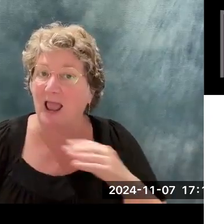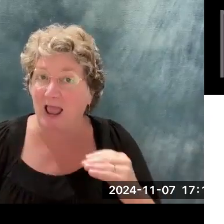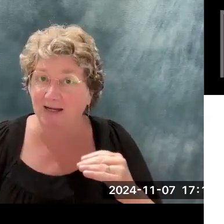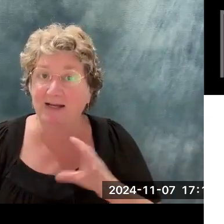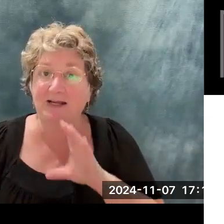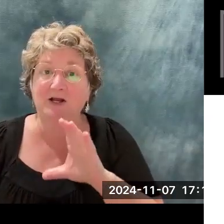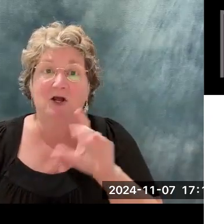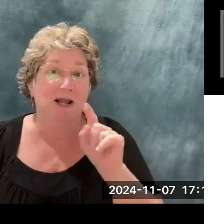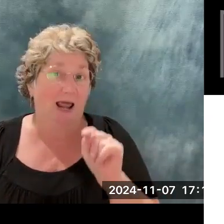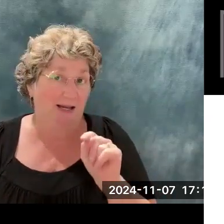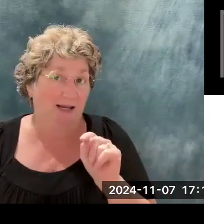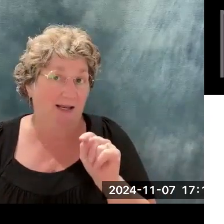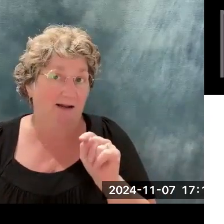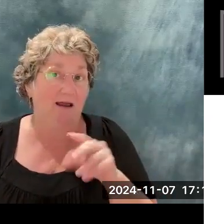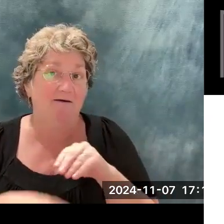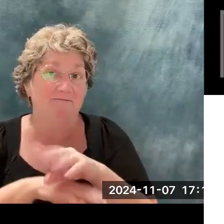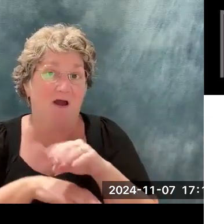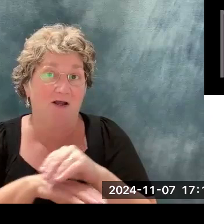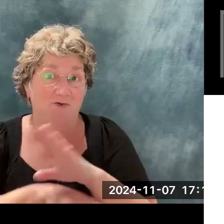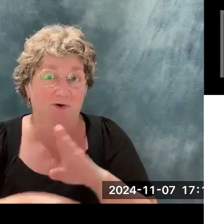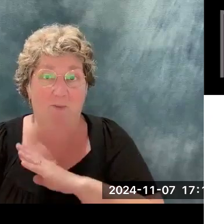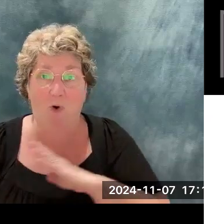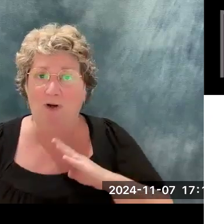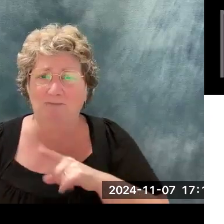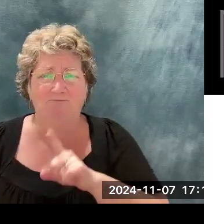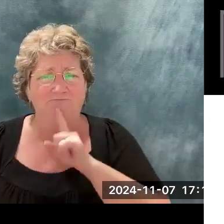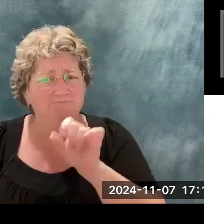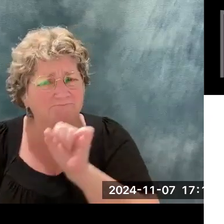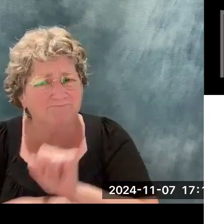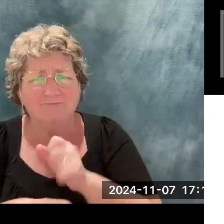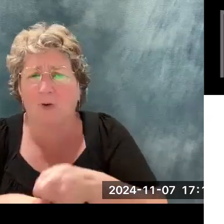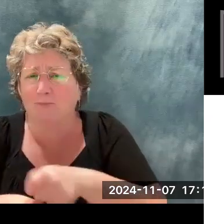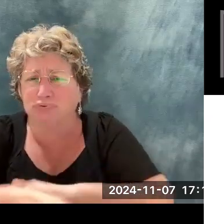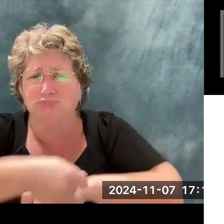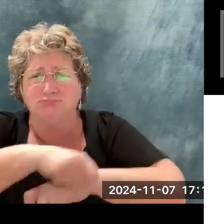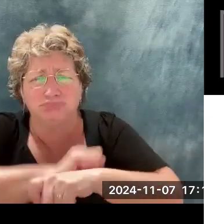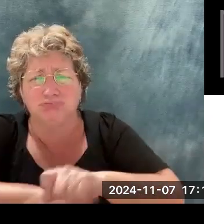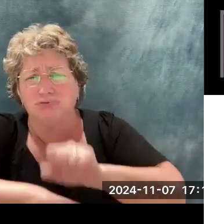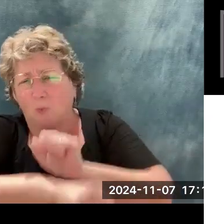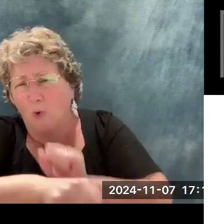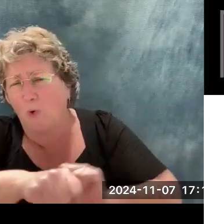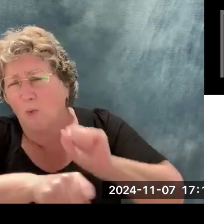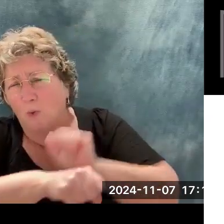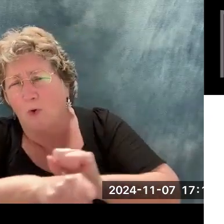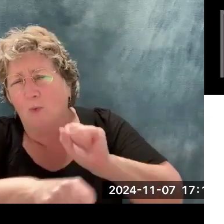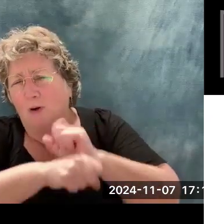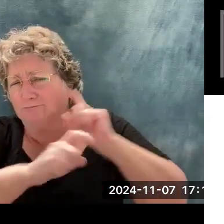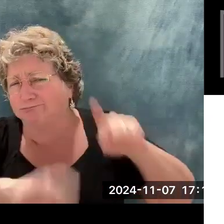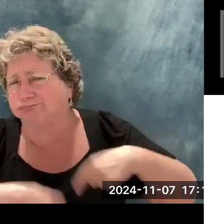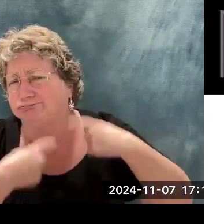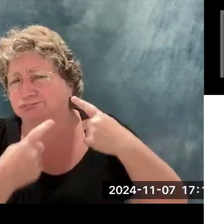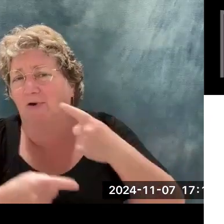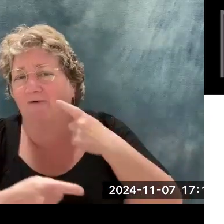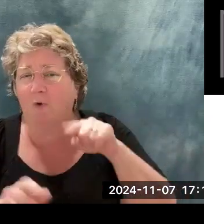Andrea has worked tirelessly in the field of suicide prevention. There are longer than she would probably like me to share, but there's a good chance we